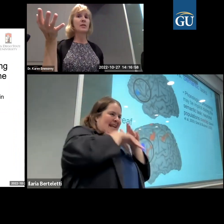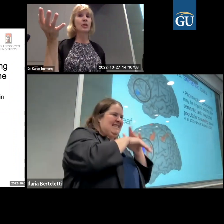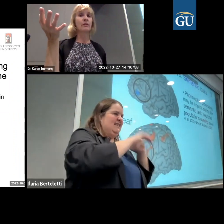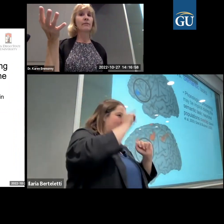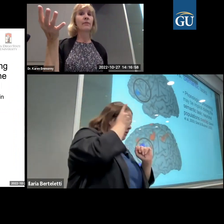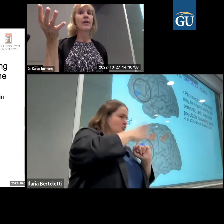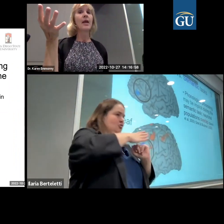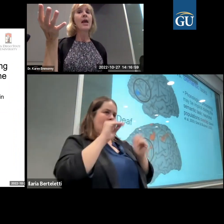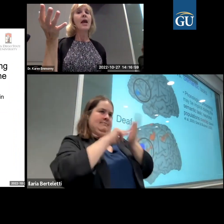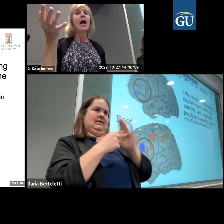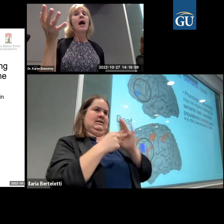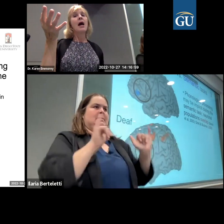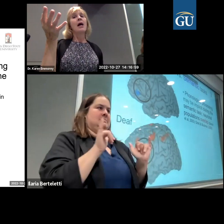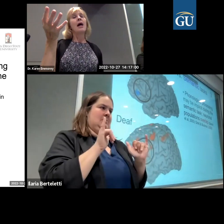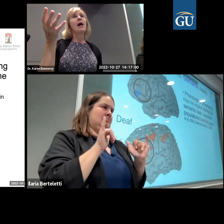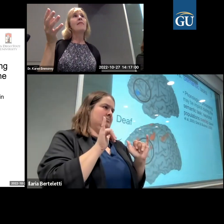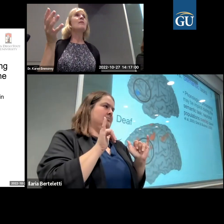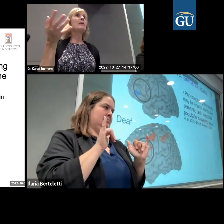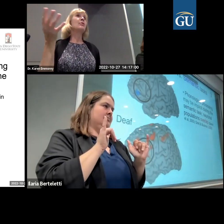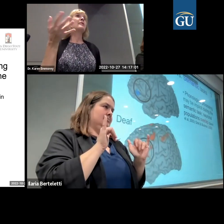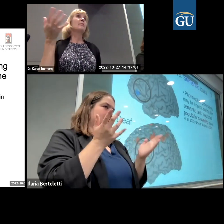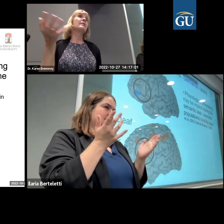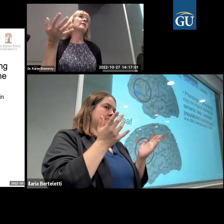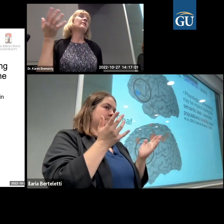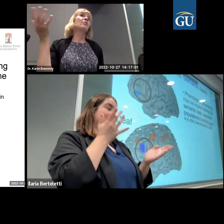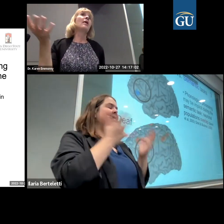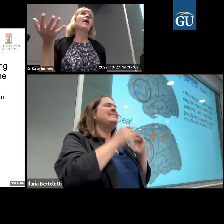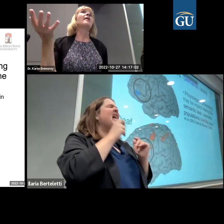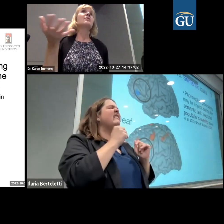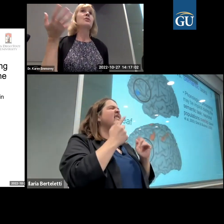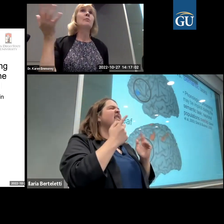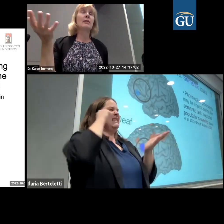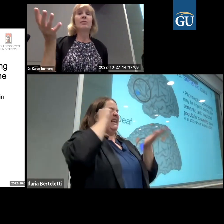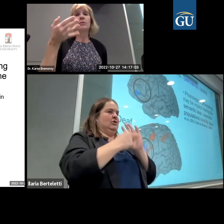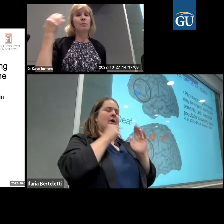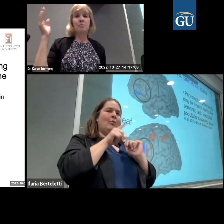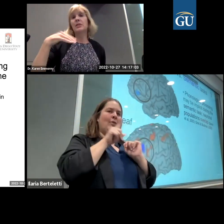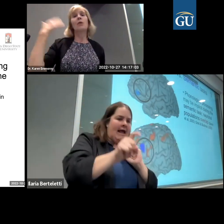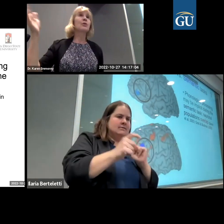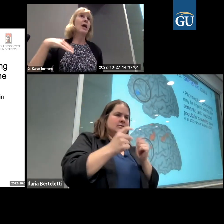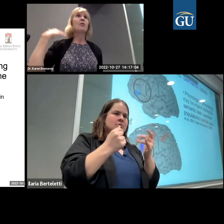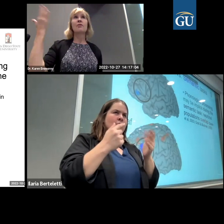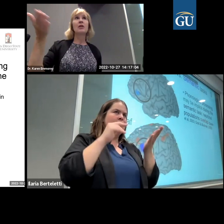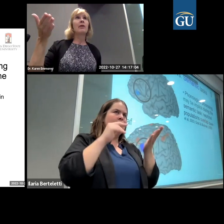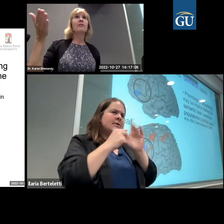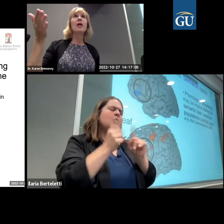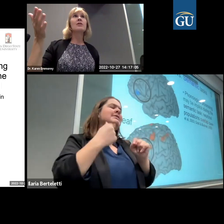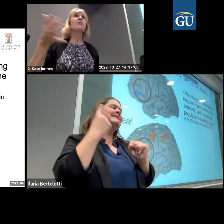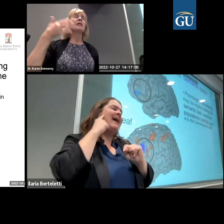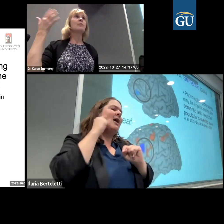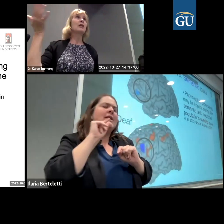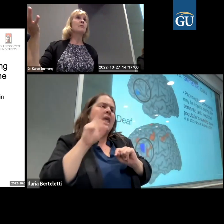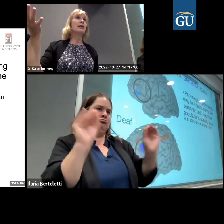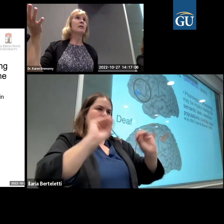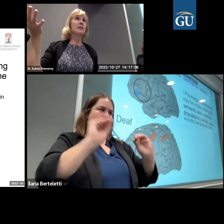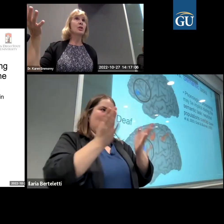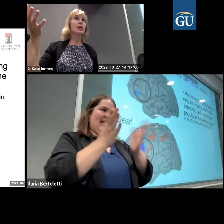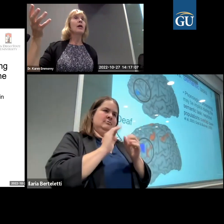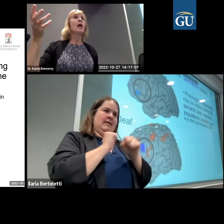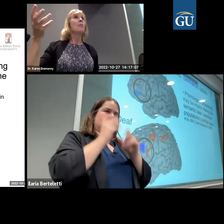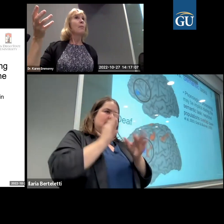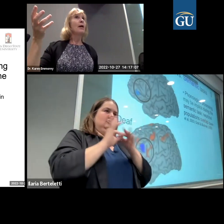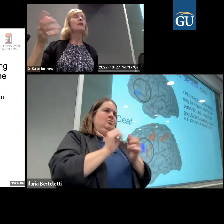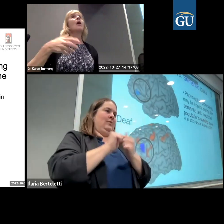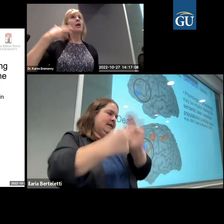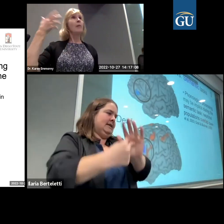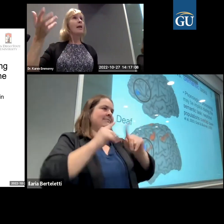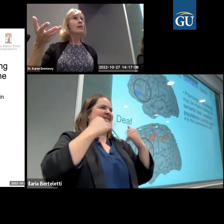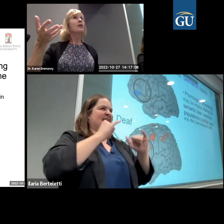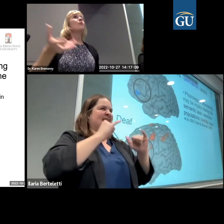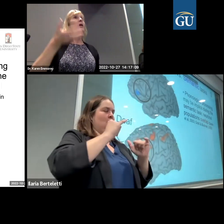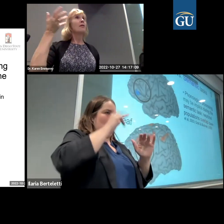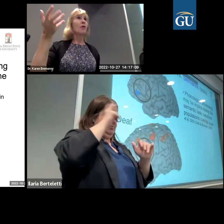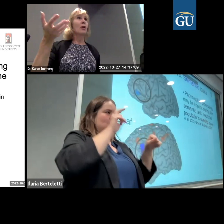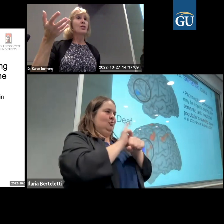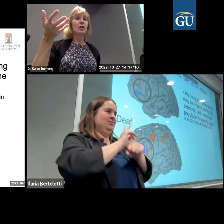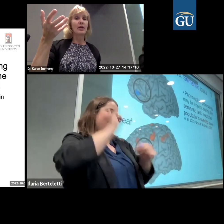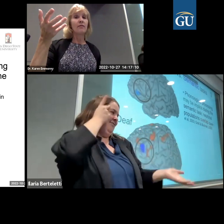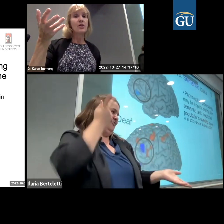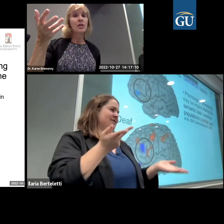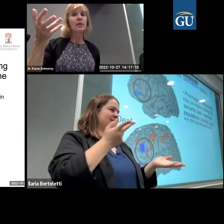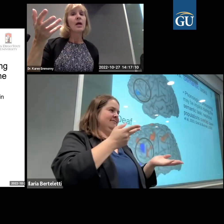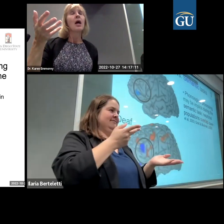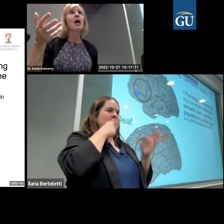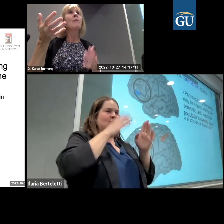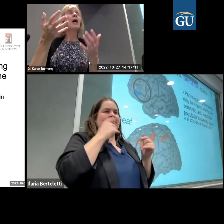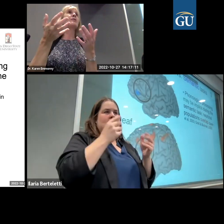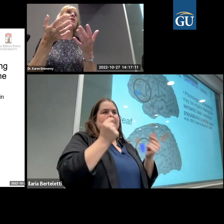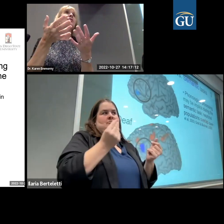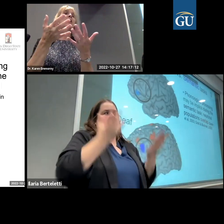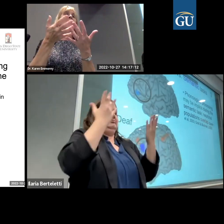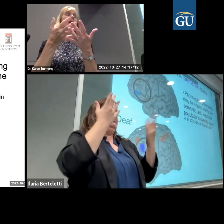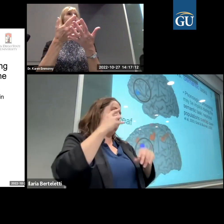but automatically you may get phonological activation um such that then these populations that are of neurons that are engaged in semantic processing. Anthropological processing may overlap to some extent, unless you don't see a difference.